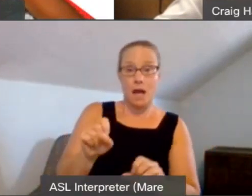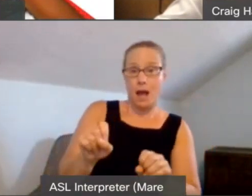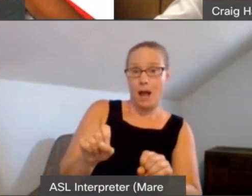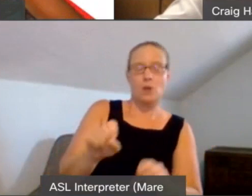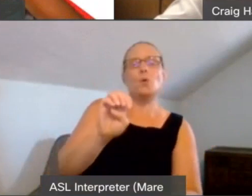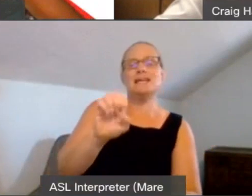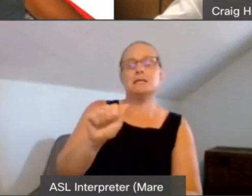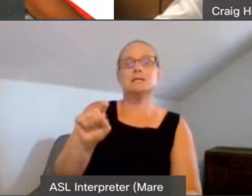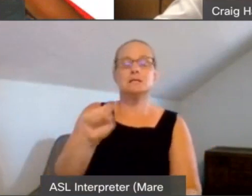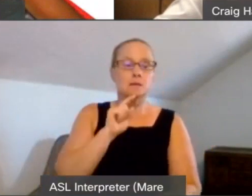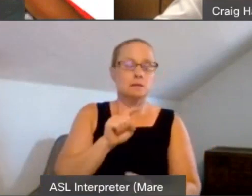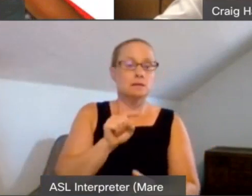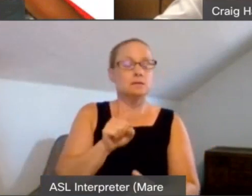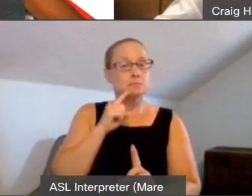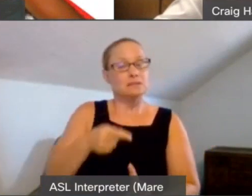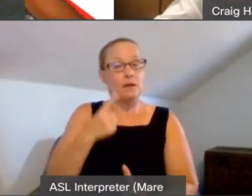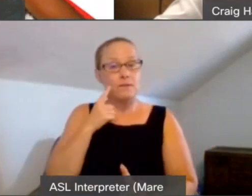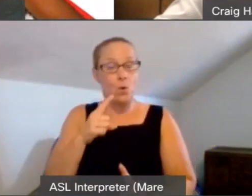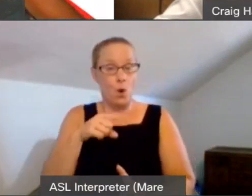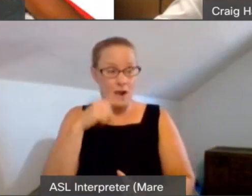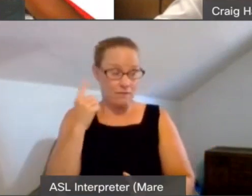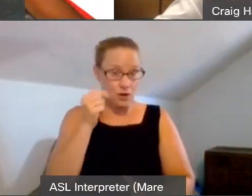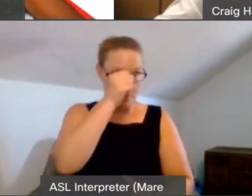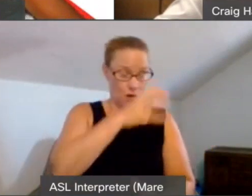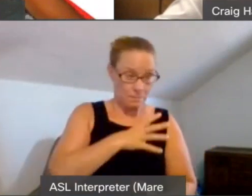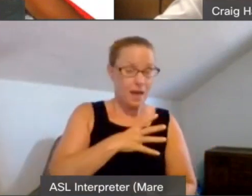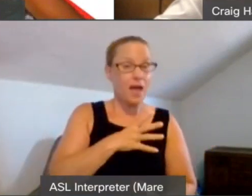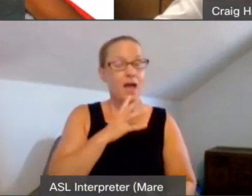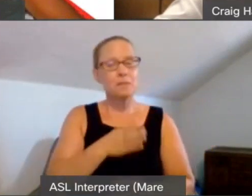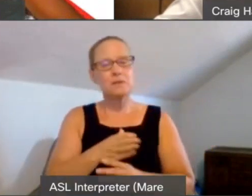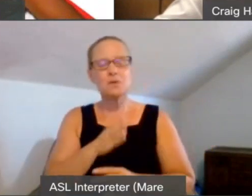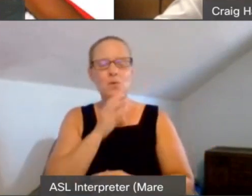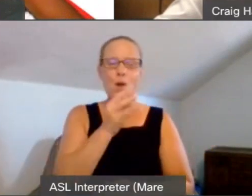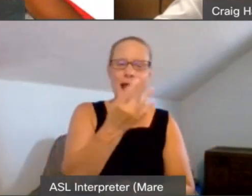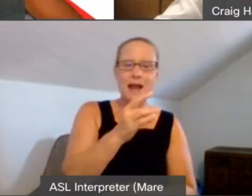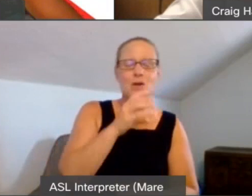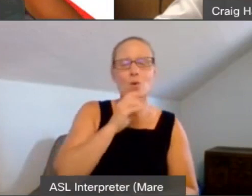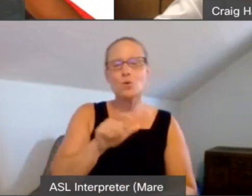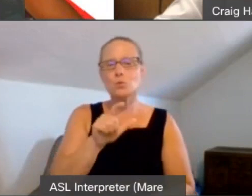it's specifically for African-American males between 18 and 29 years of ages in drug court